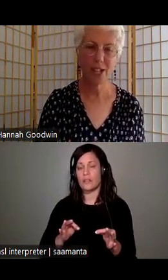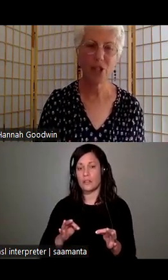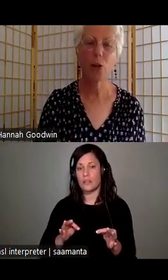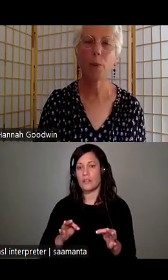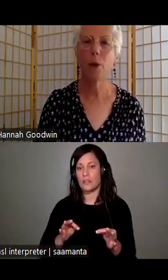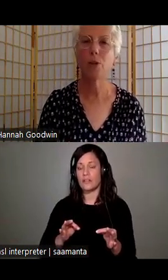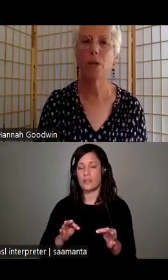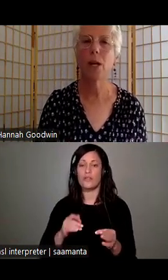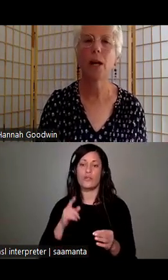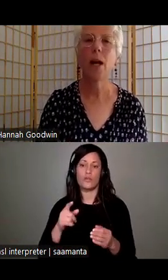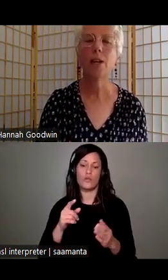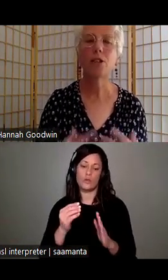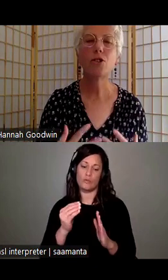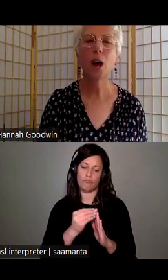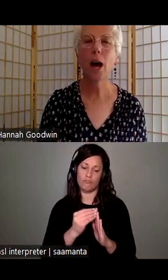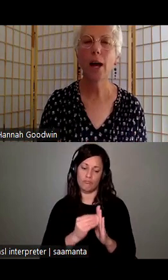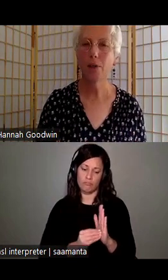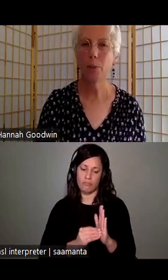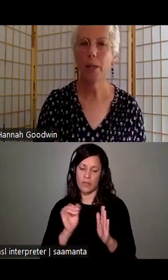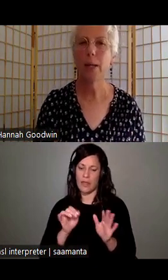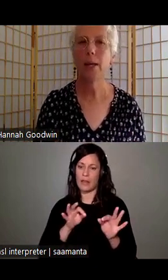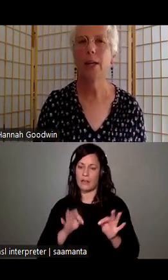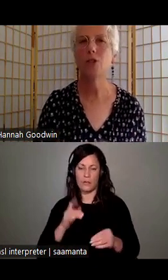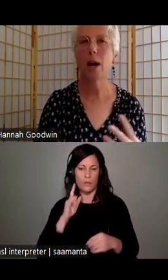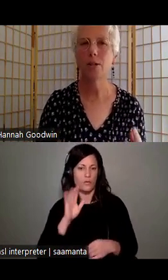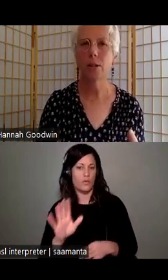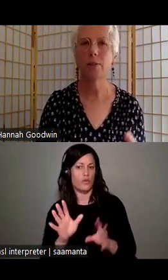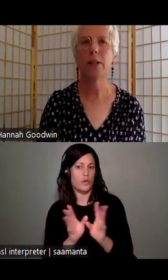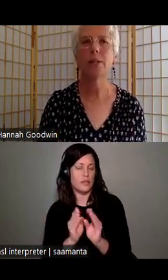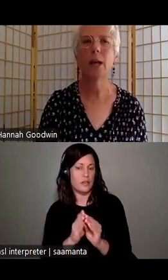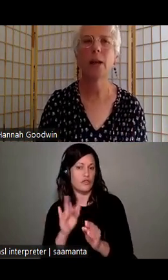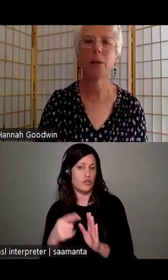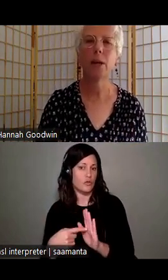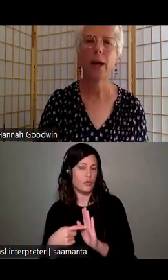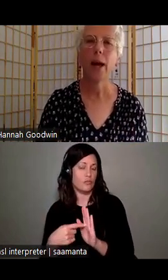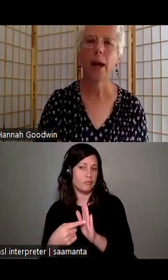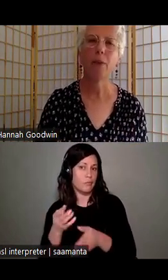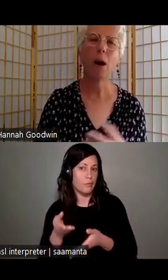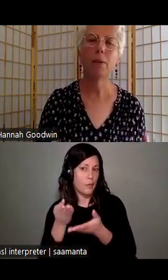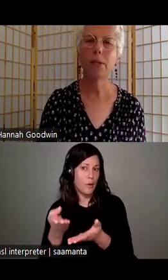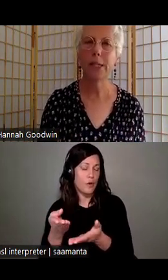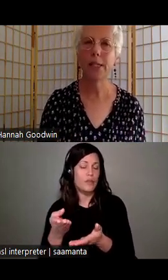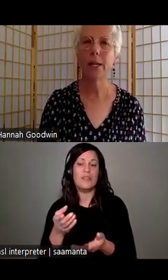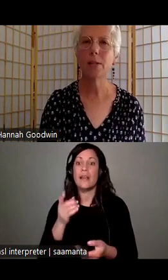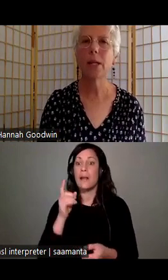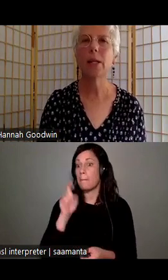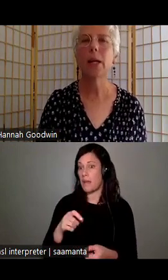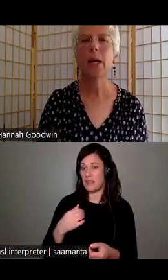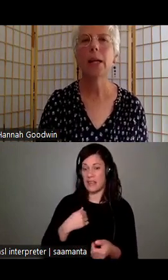Of the session you're proposing does not have to be exhaustive. It doesn't have to have all of the details in it.